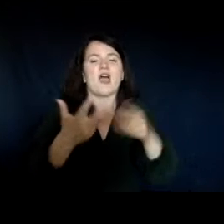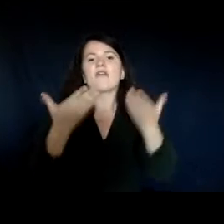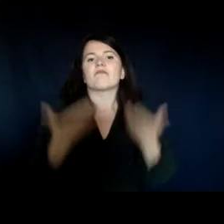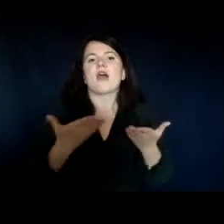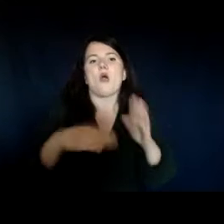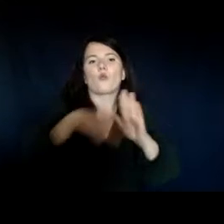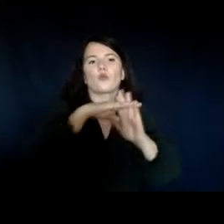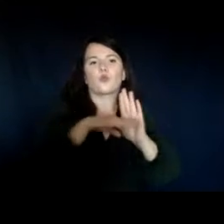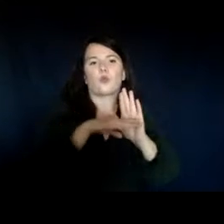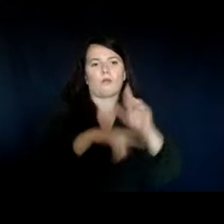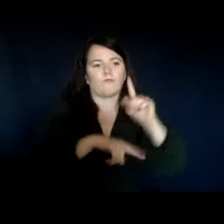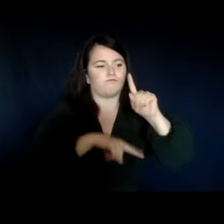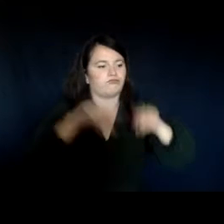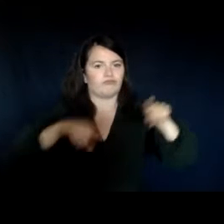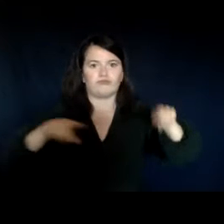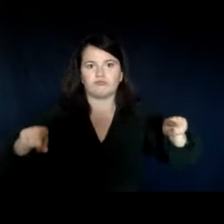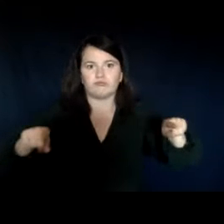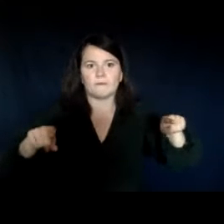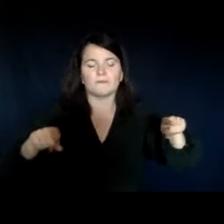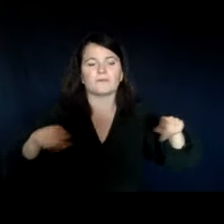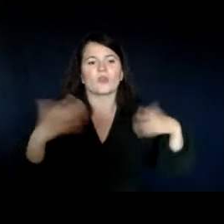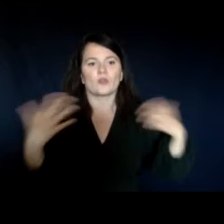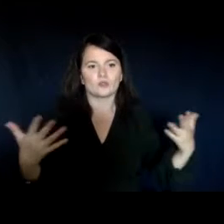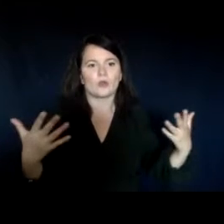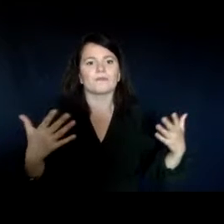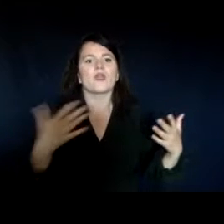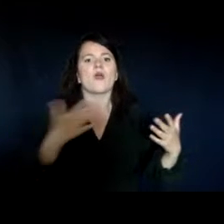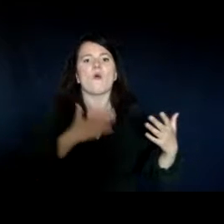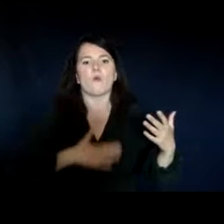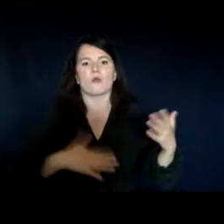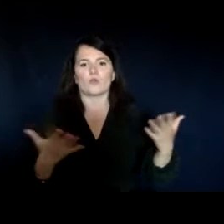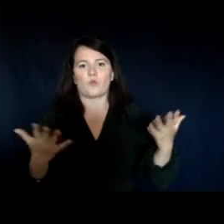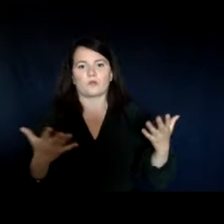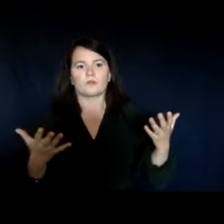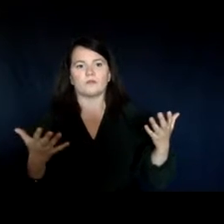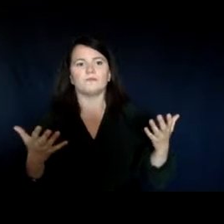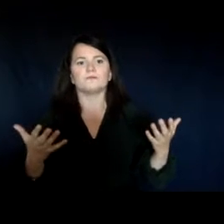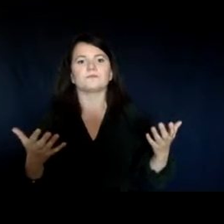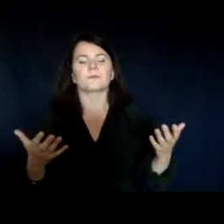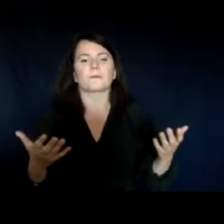And the rationale again was to be able for example